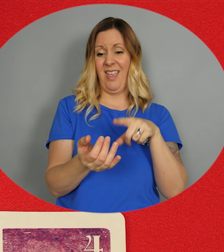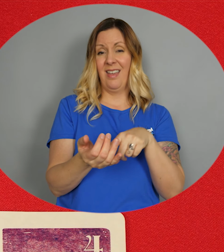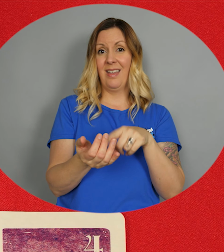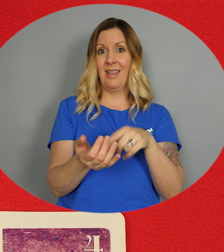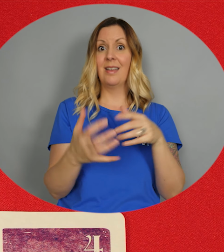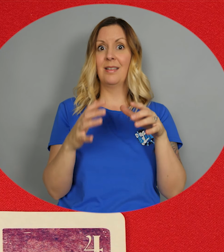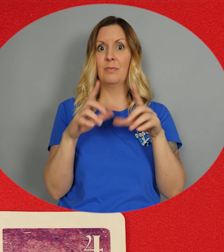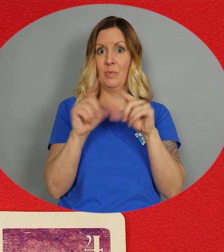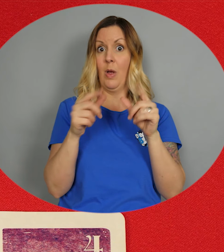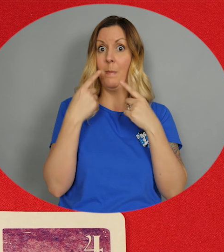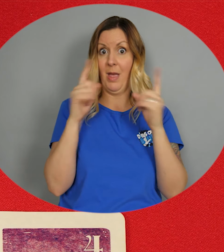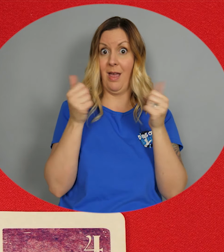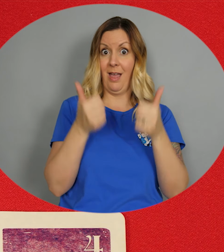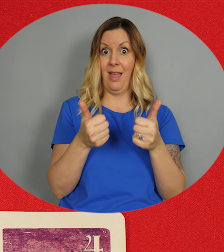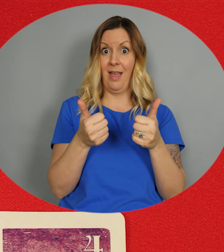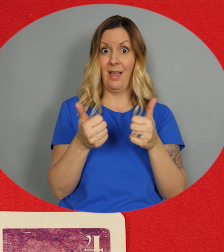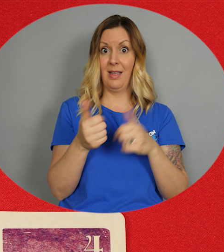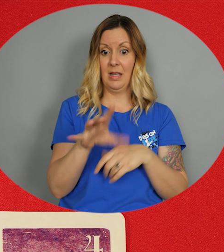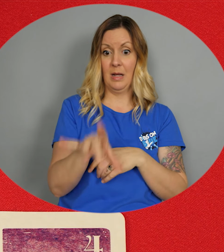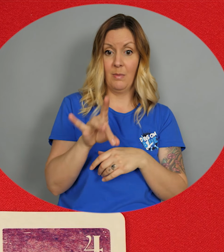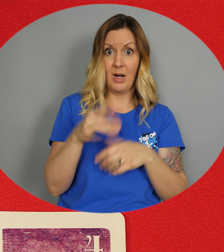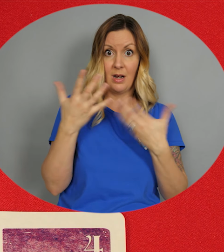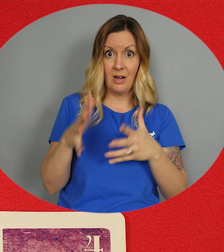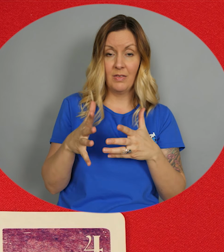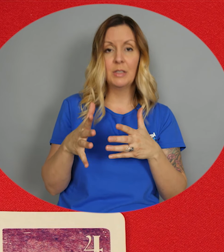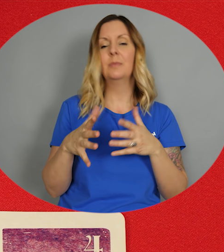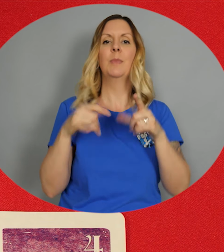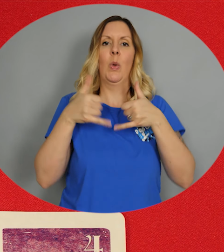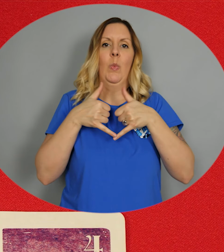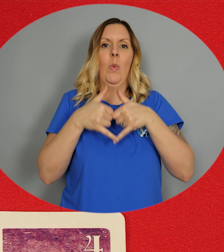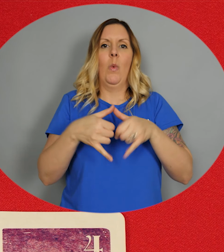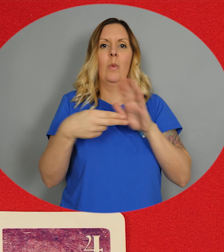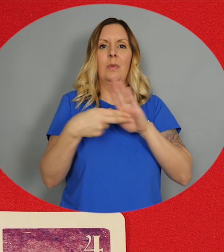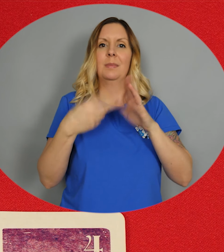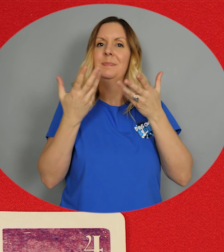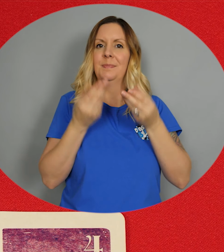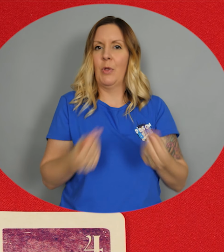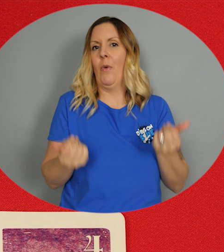if you meet it’s listed condition here. You then gain the reward listed at its bottom,